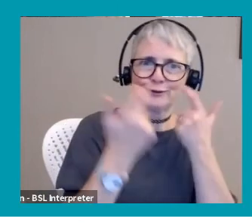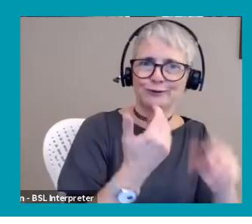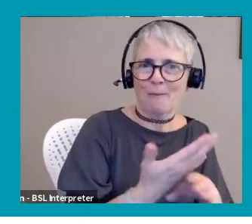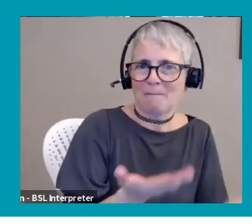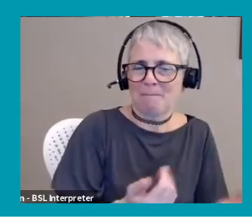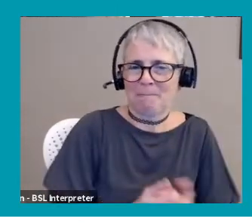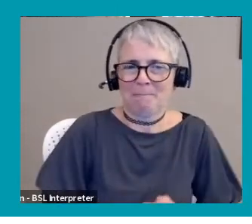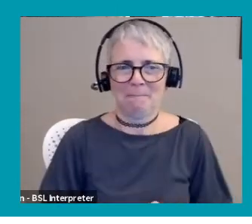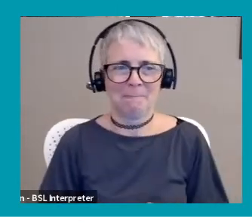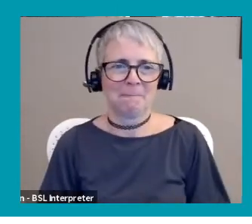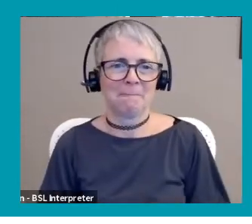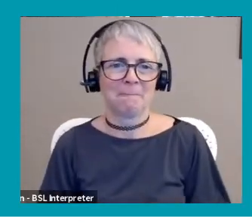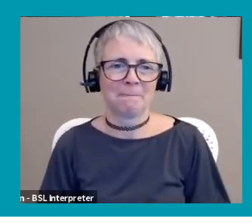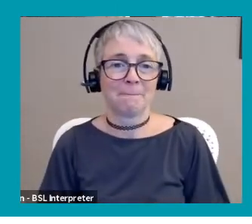So let me know your thoughts on that.